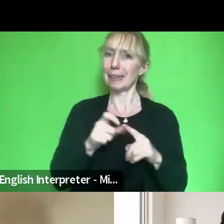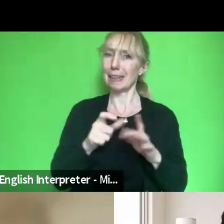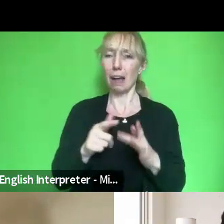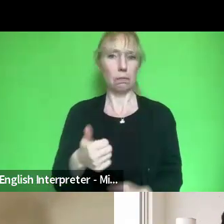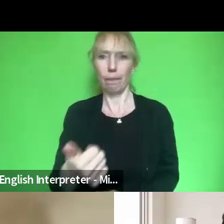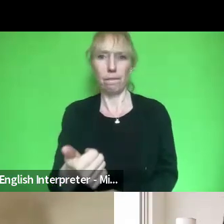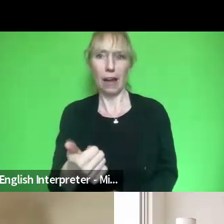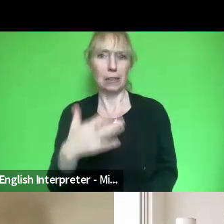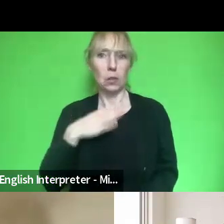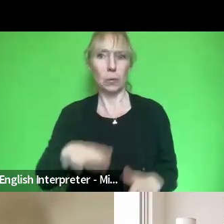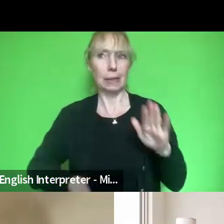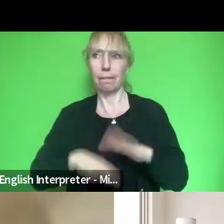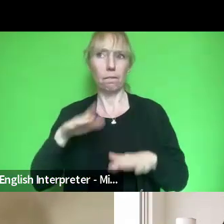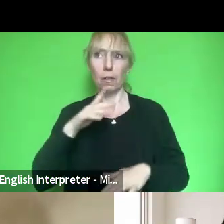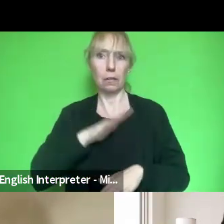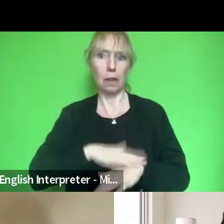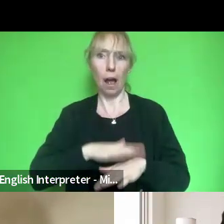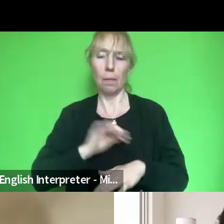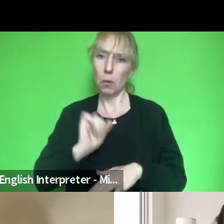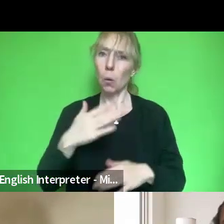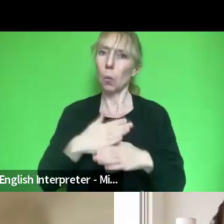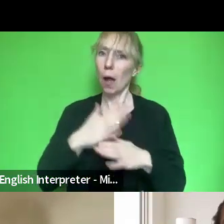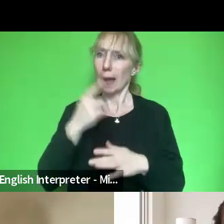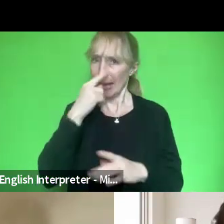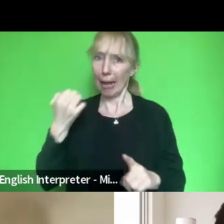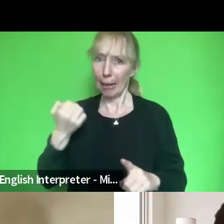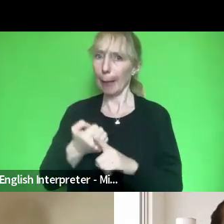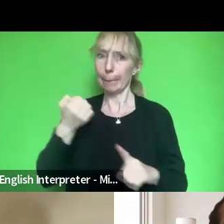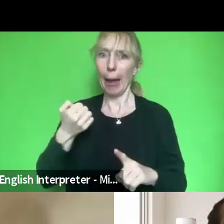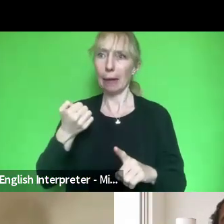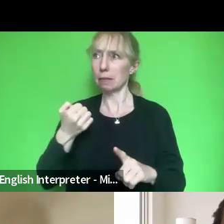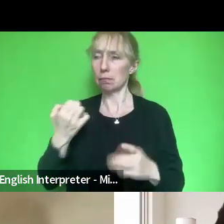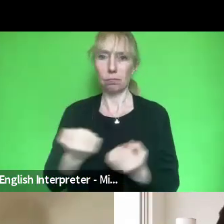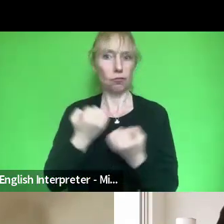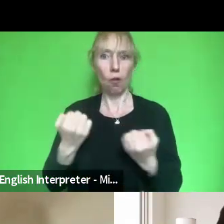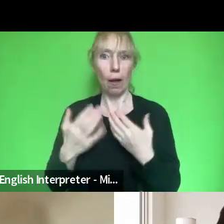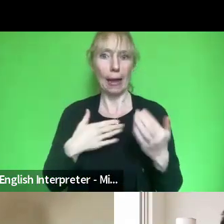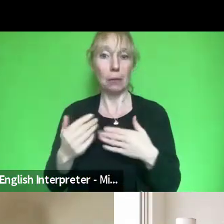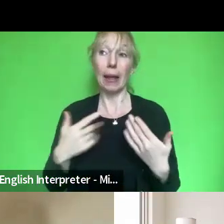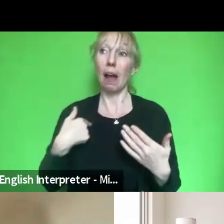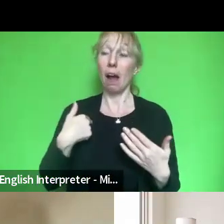as a full-time role, and your work is no less impactful. In fact, for a number of years I, I've been working since 2011 I